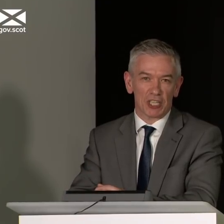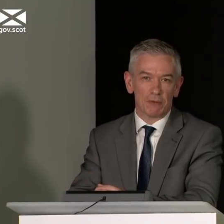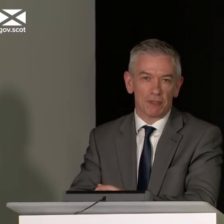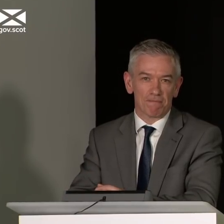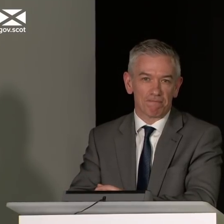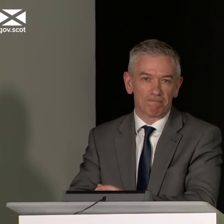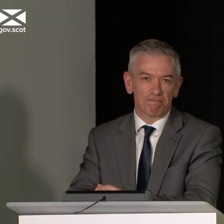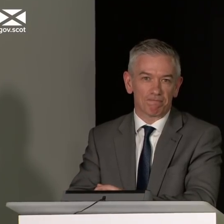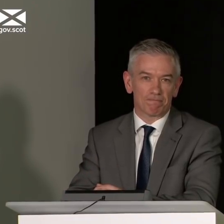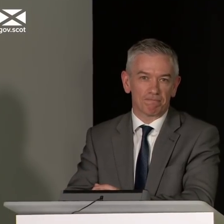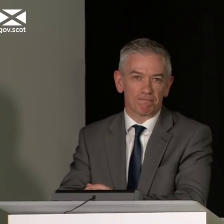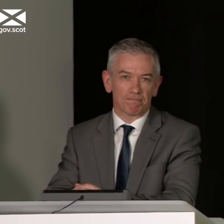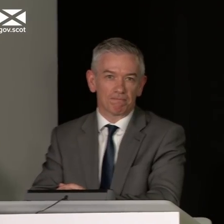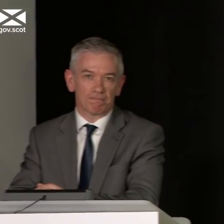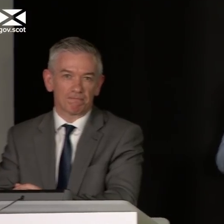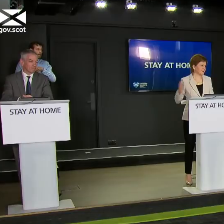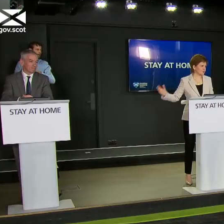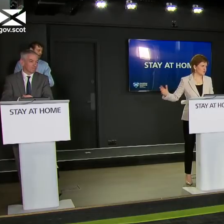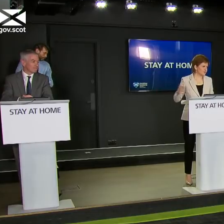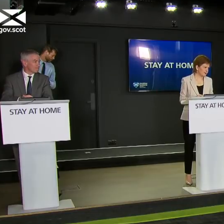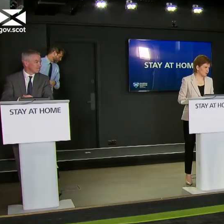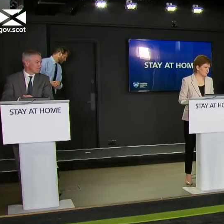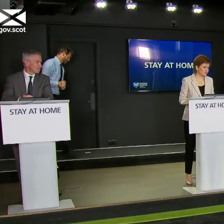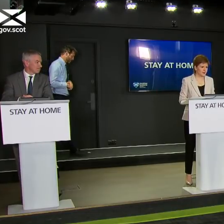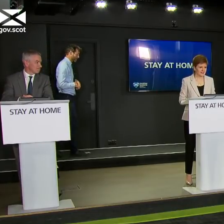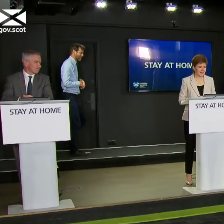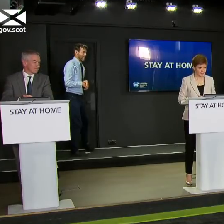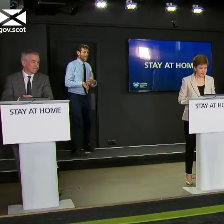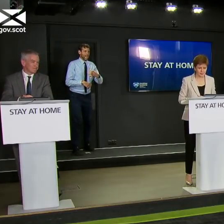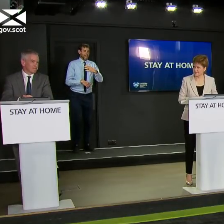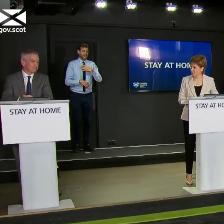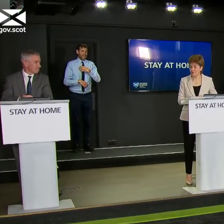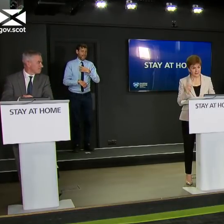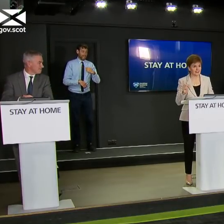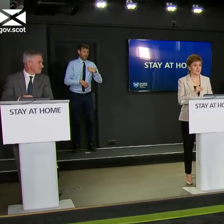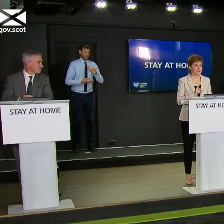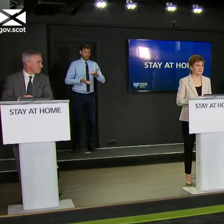I passed it onto to the Chief Medical Officer who has expertly passed it on, rightly I should